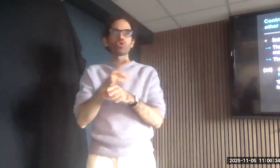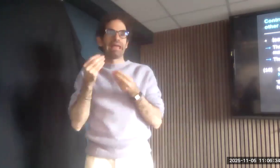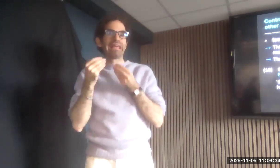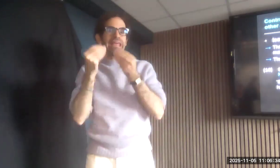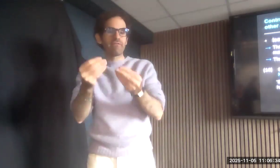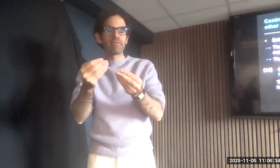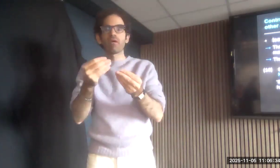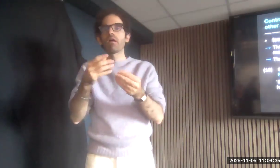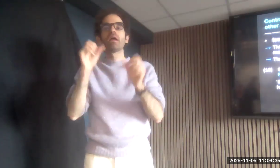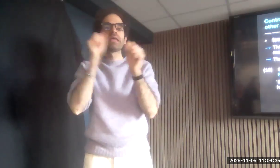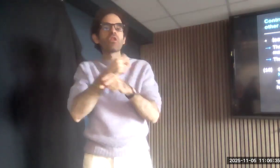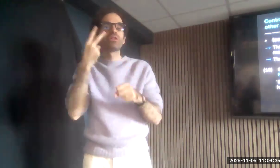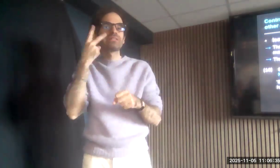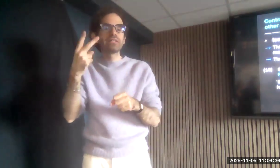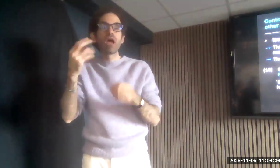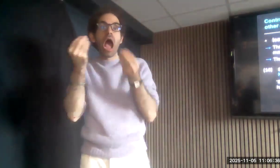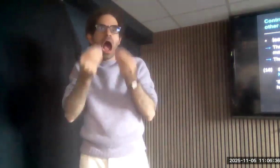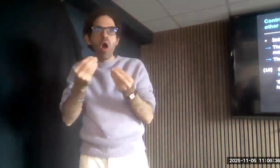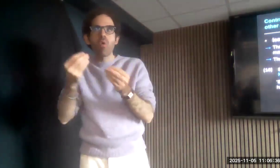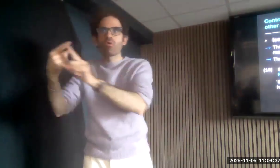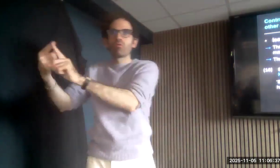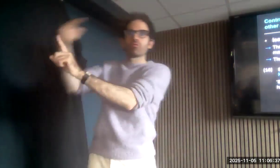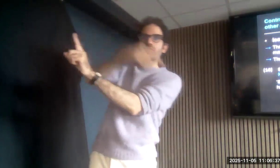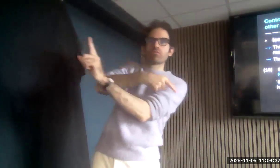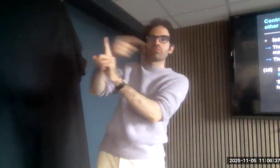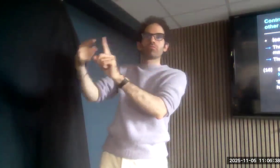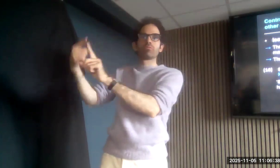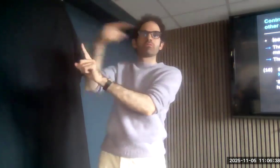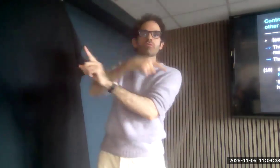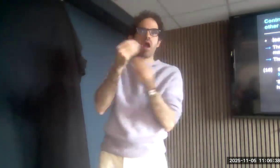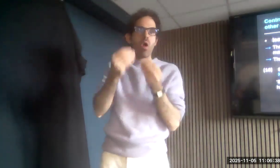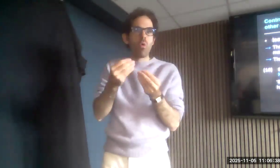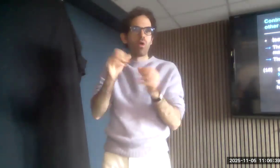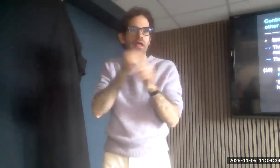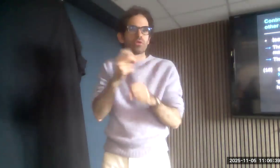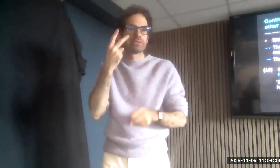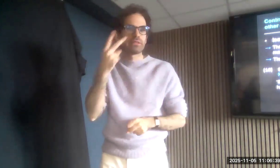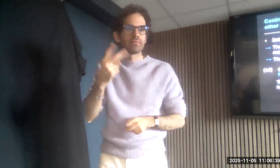stimulates the development of the happiness hormone. So we can see this directionality.